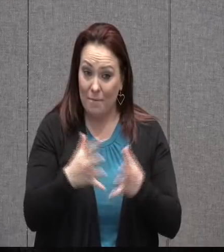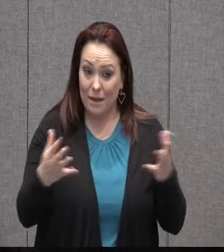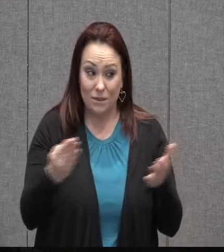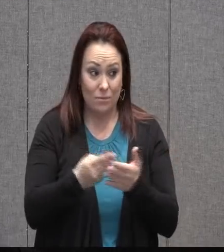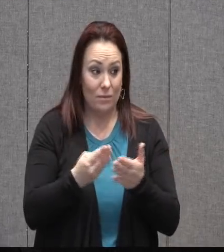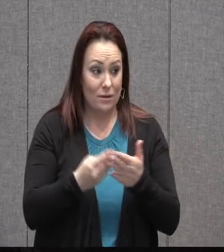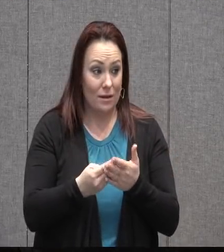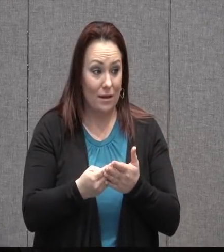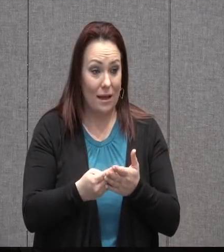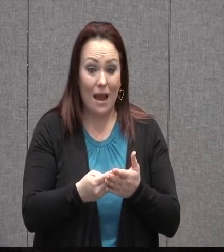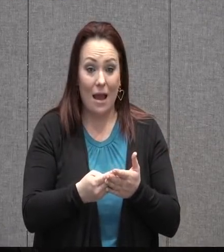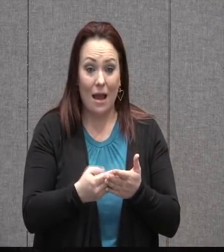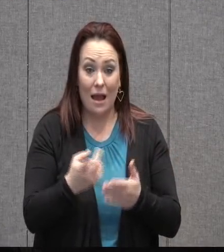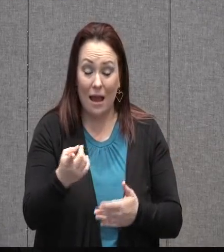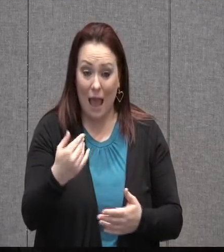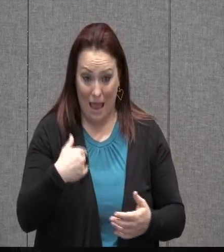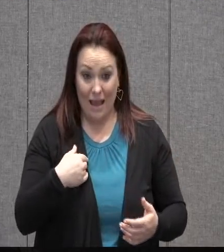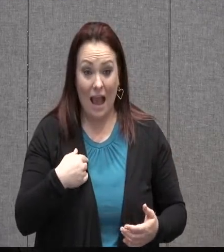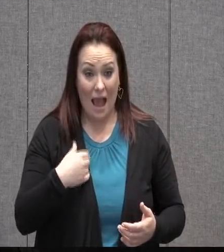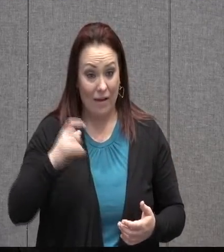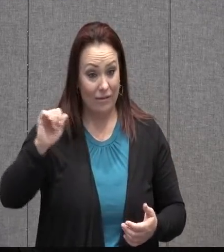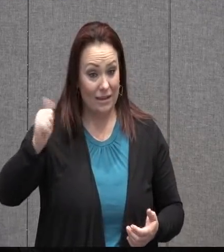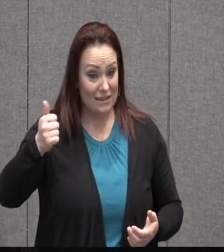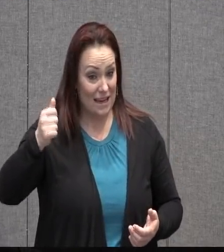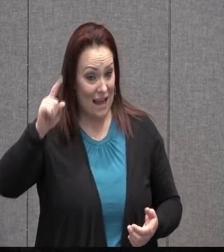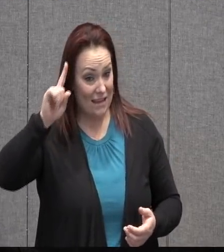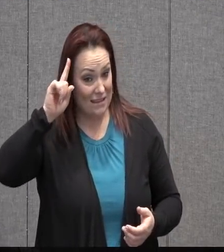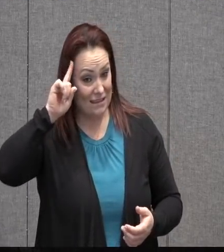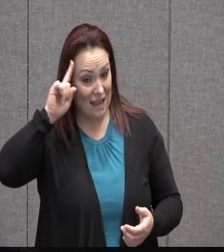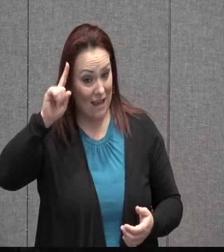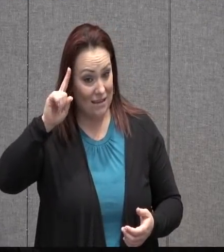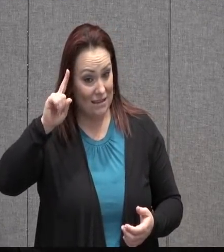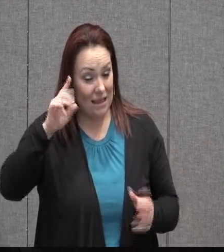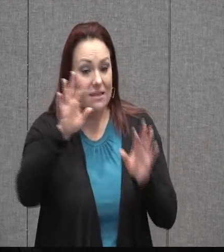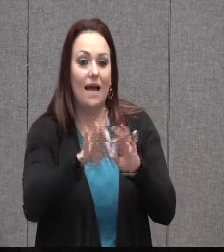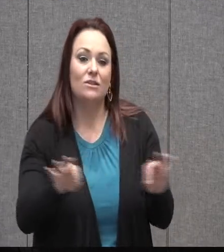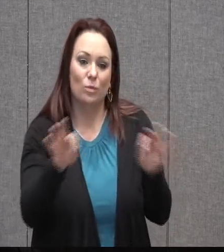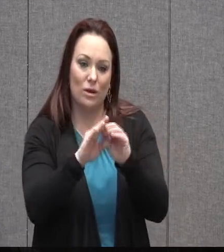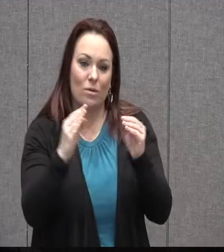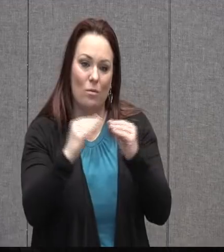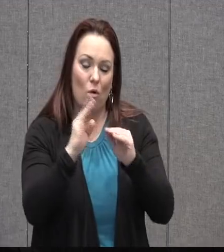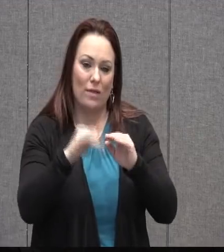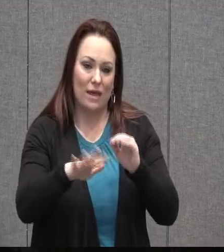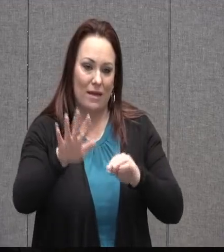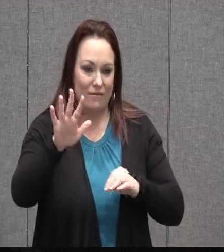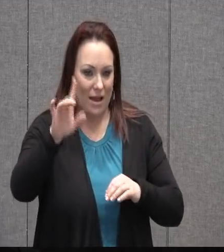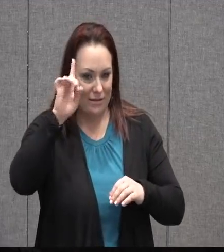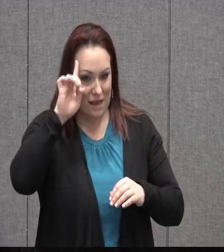I have a dime, I know that that's more than five cents. It is, how much was a dime worth?